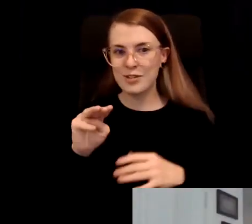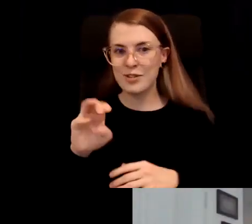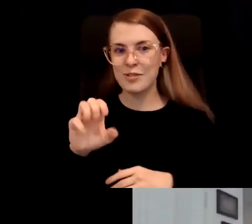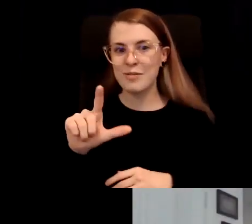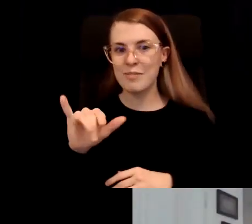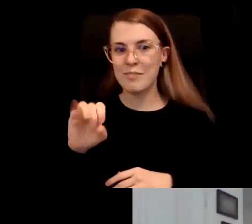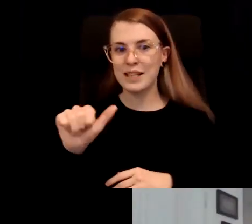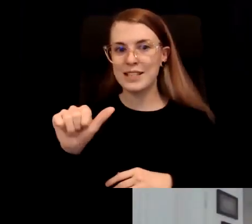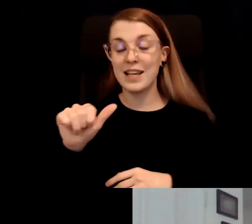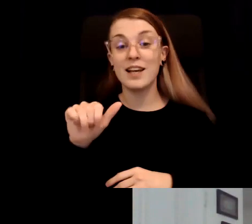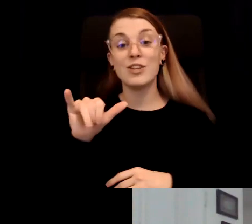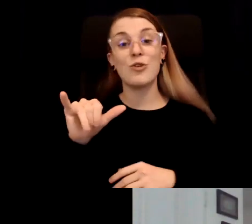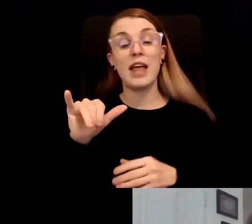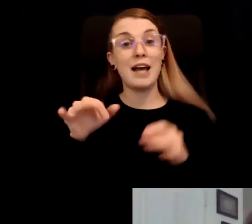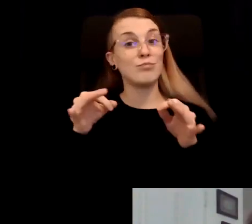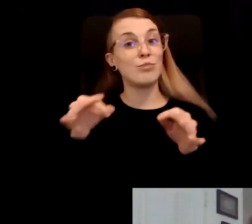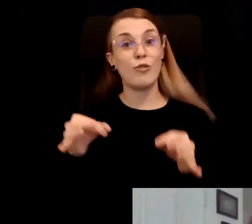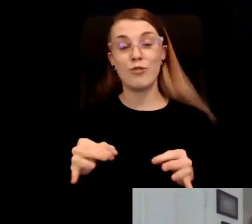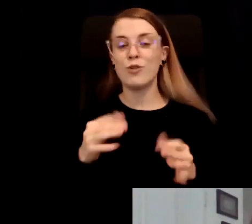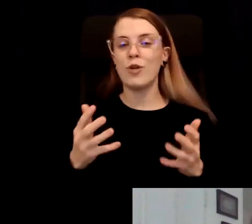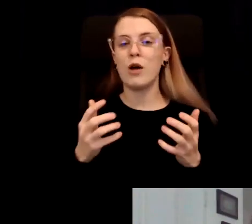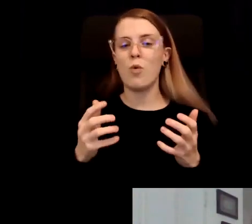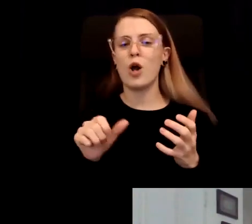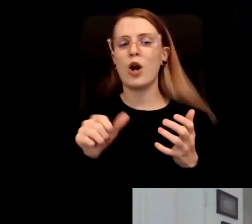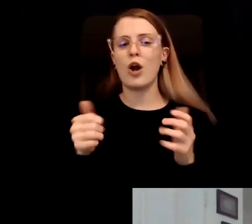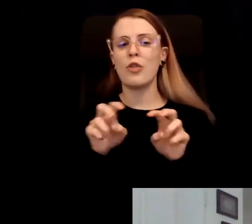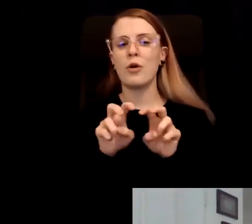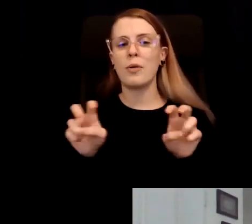So yeah, with that overview, I'd like to go ahead and bring our other panelists in and